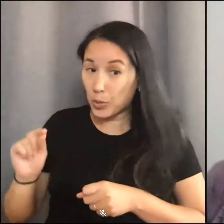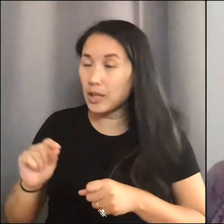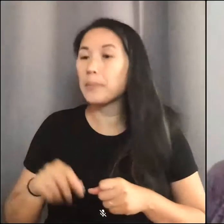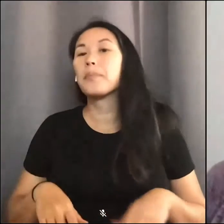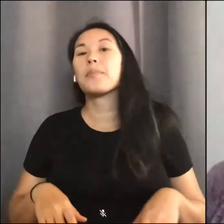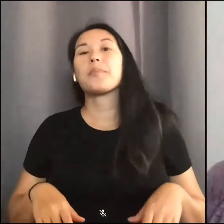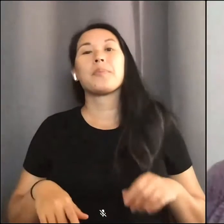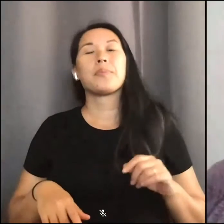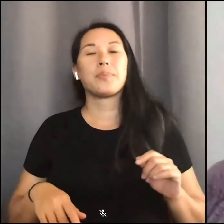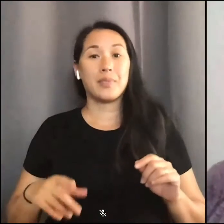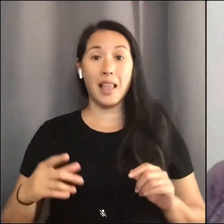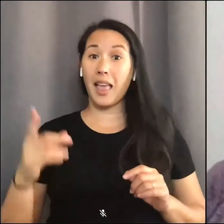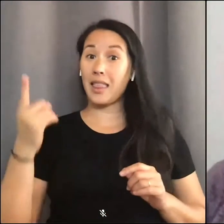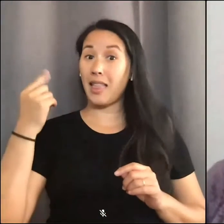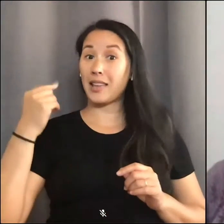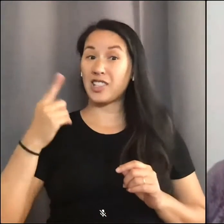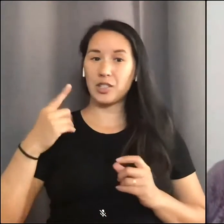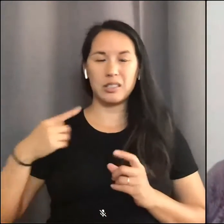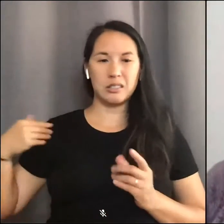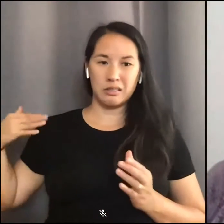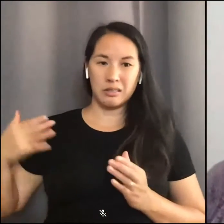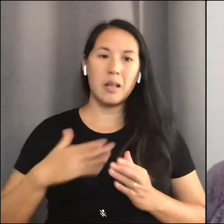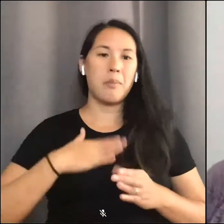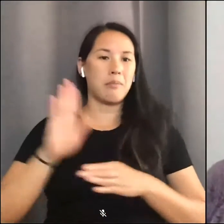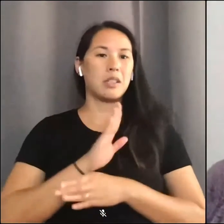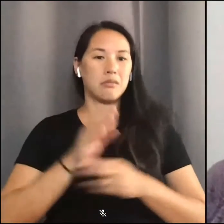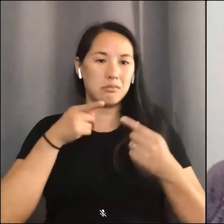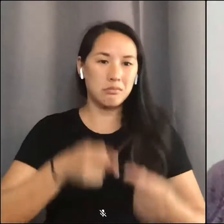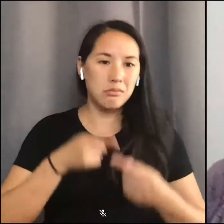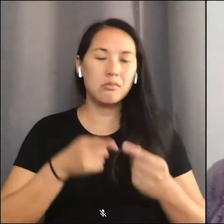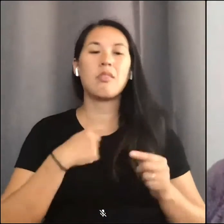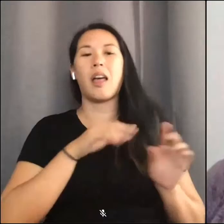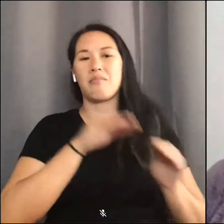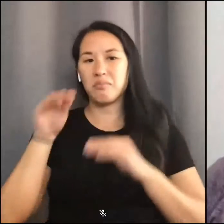at the end of last year i had some struggles with my business um moved to portland um i became a